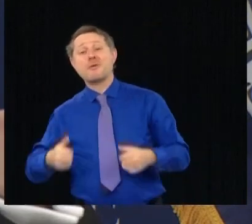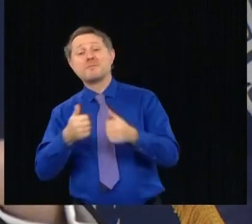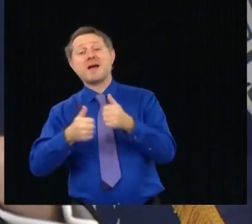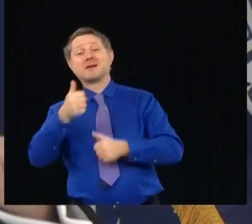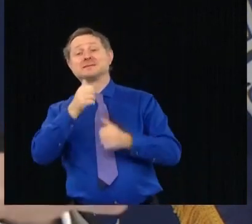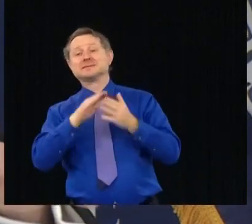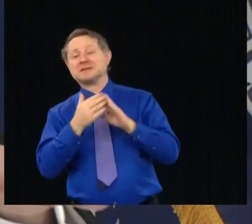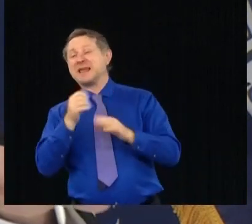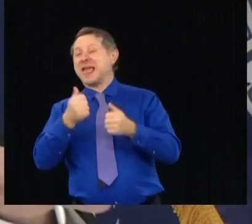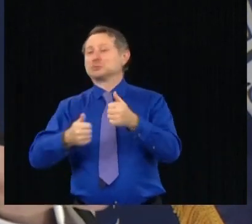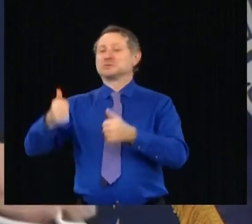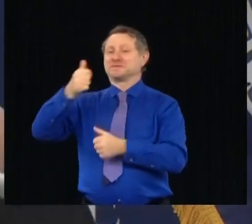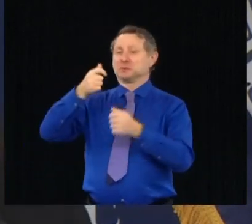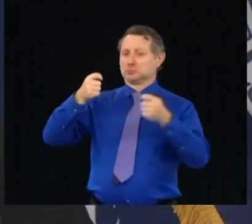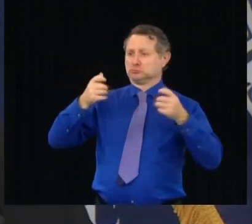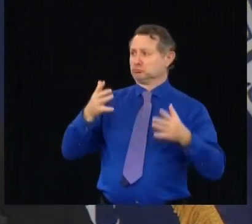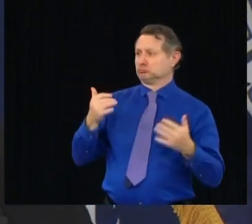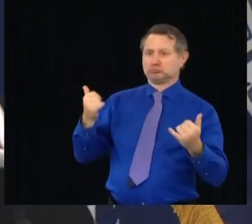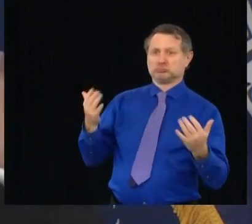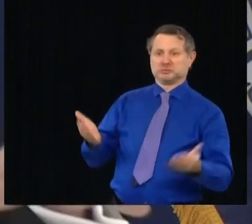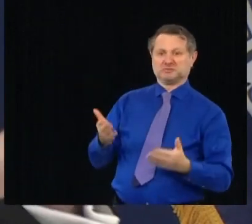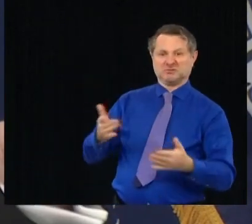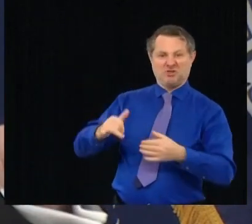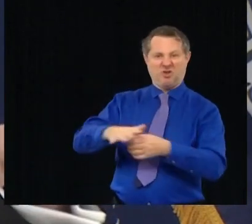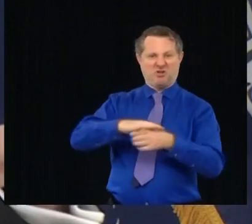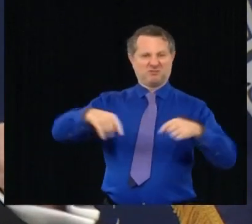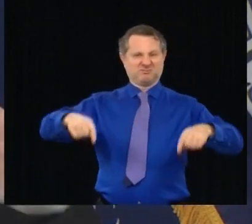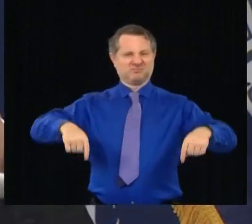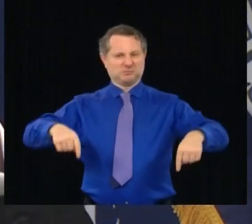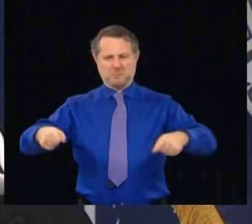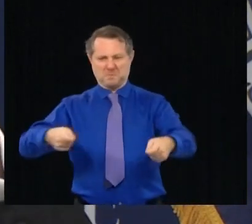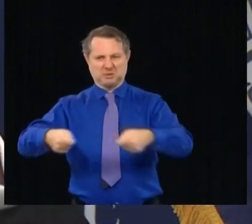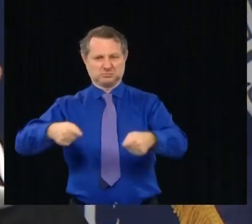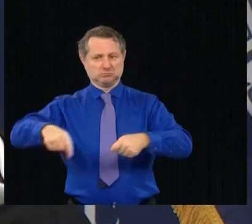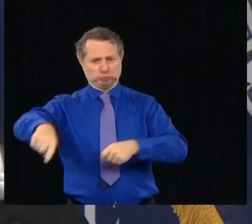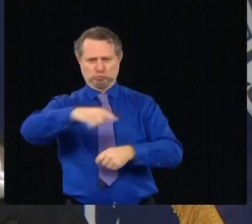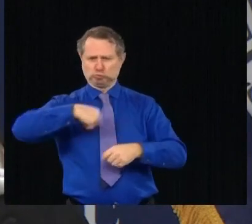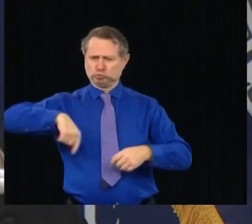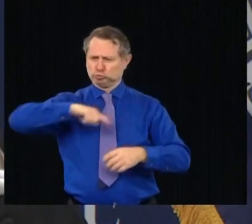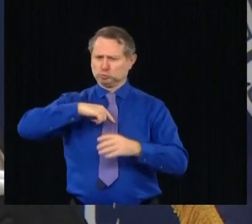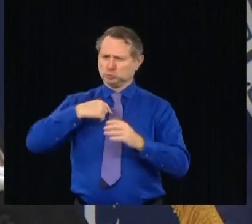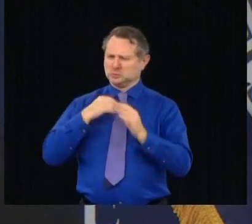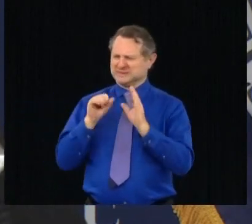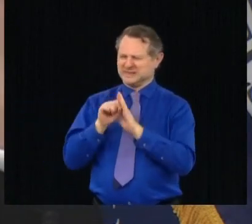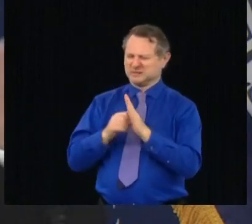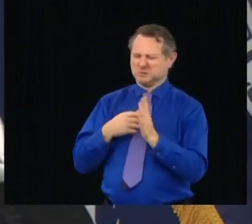WITH THE REGIONAL CONTROL COUNCIL, THE MAYOR AND COUNTY EXECUTIVE ARE HERE TODAY AND A